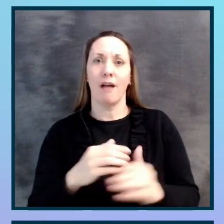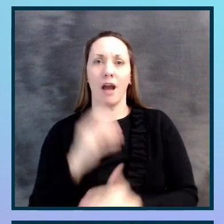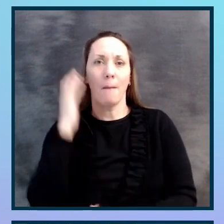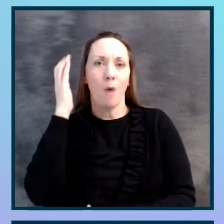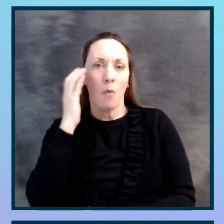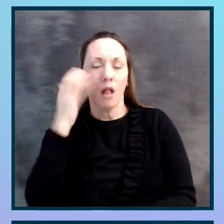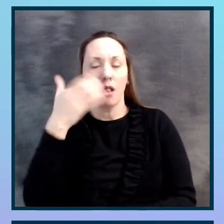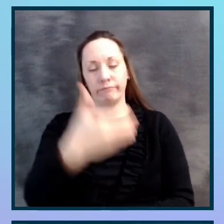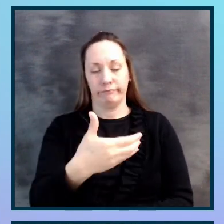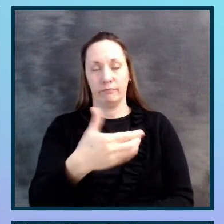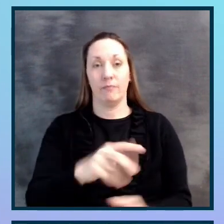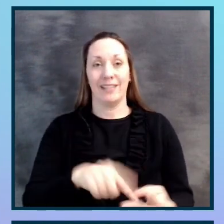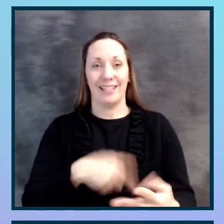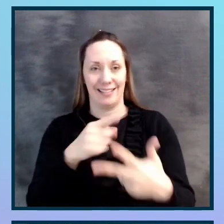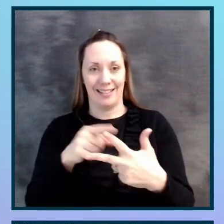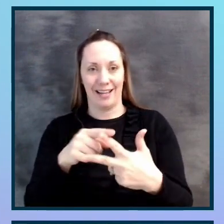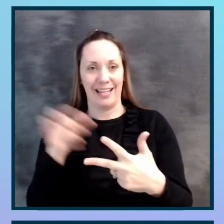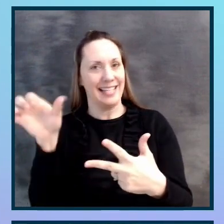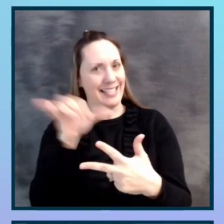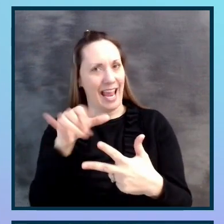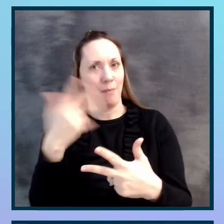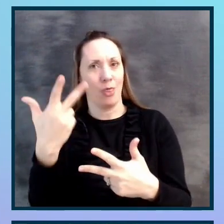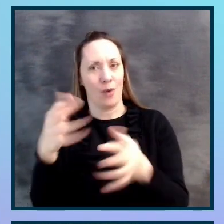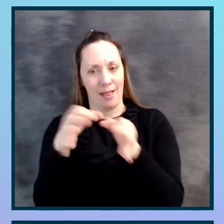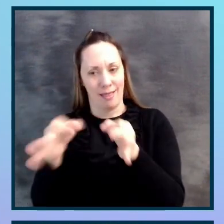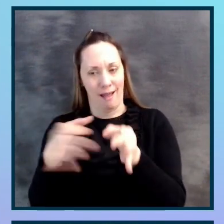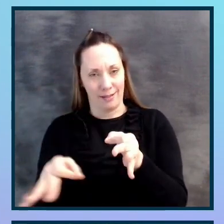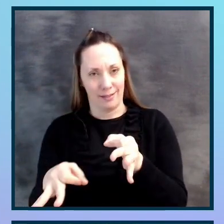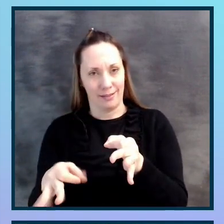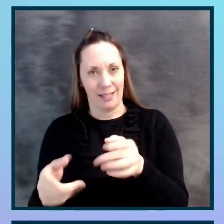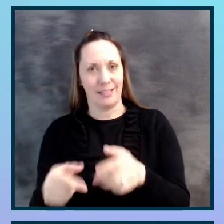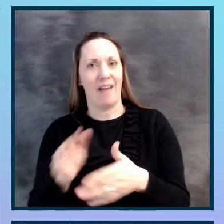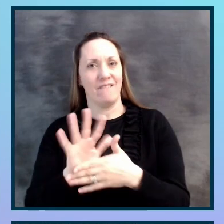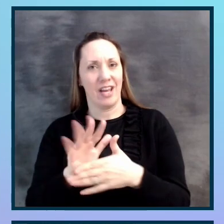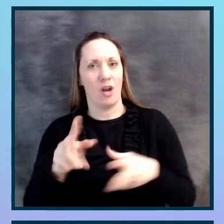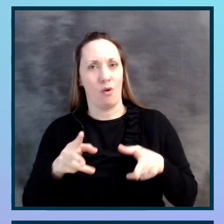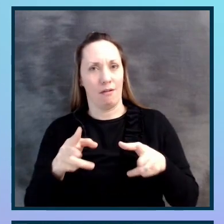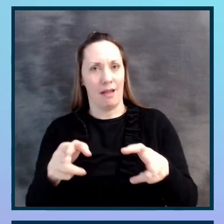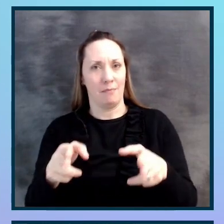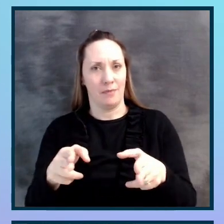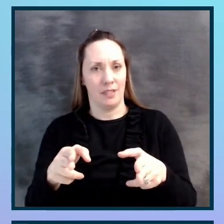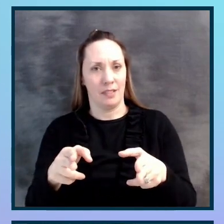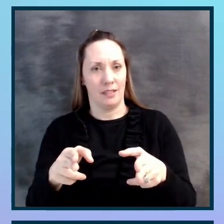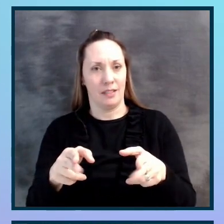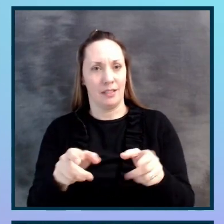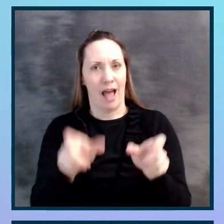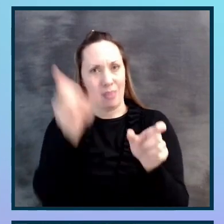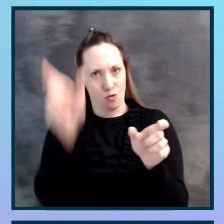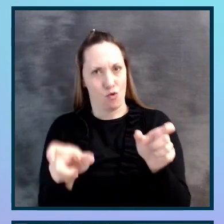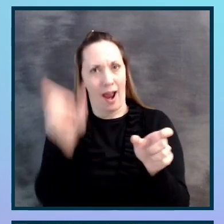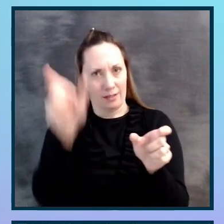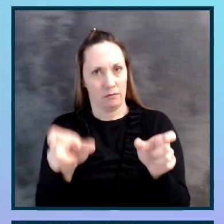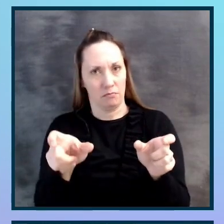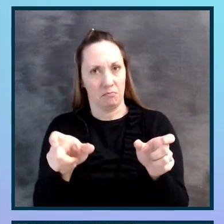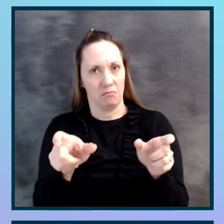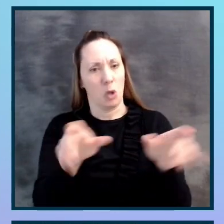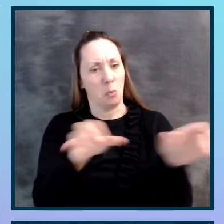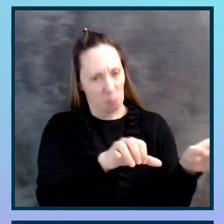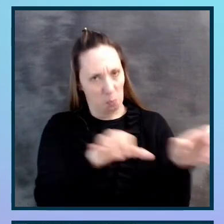The second shows the same three lines that exist on video clips on the right side of the audio clip. So there's consistency in the design over here.